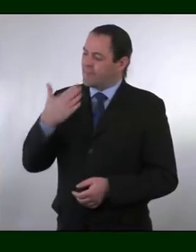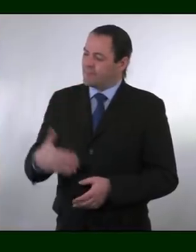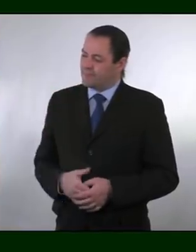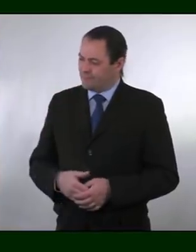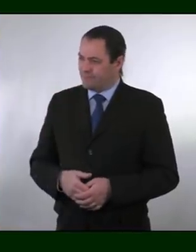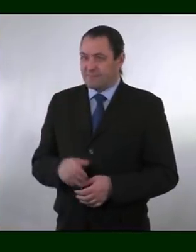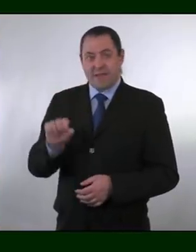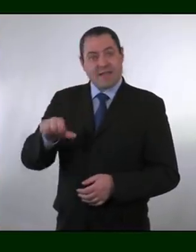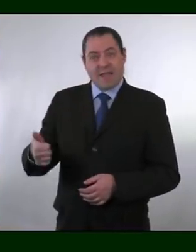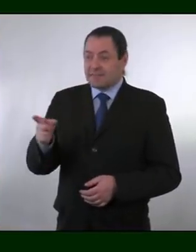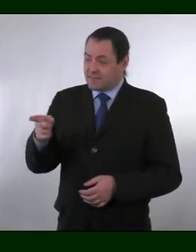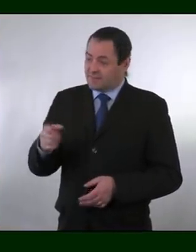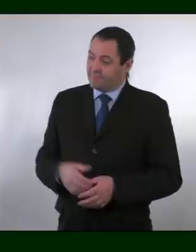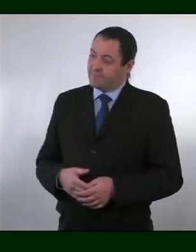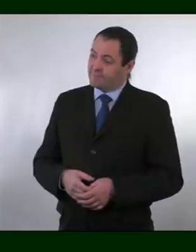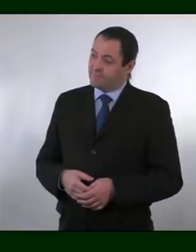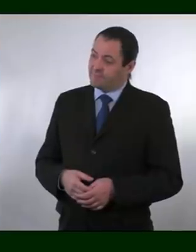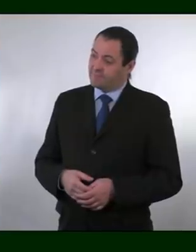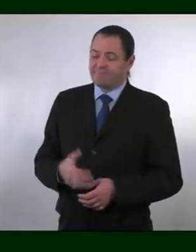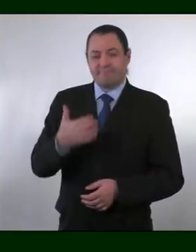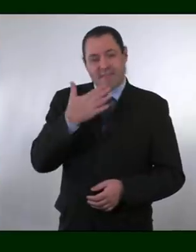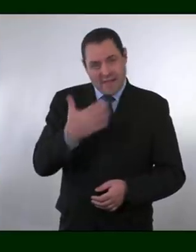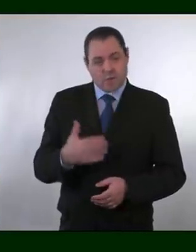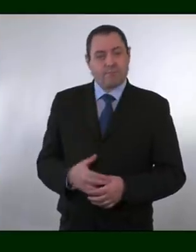Kate Osborne (Jarrow) (Lab) Government plans to scrap the union learning